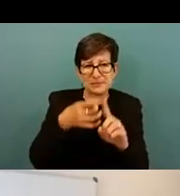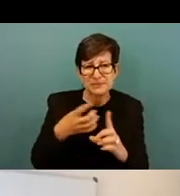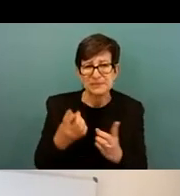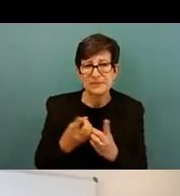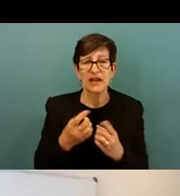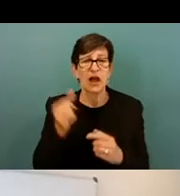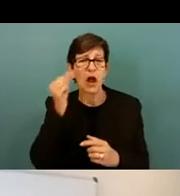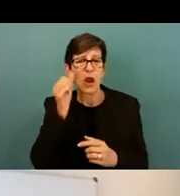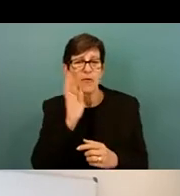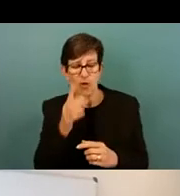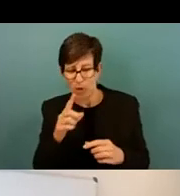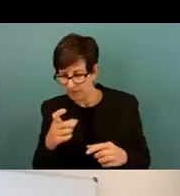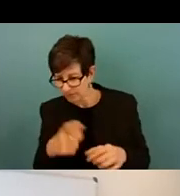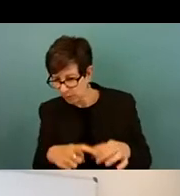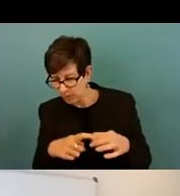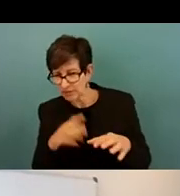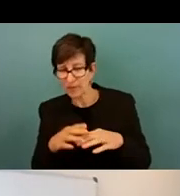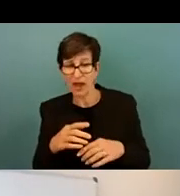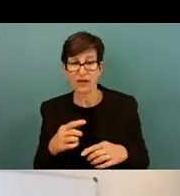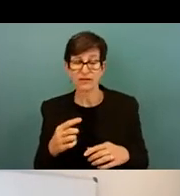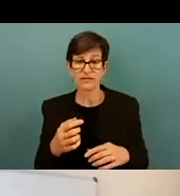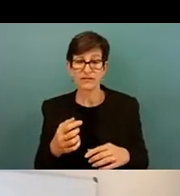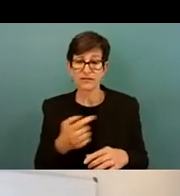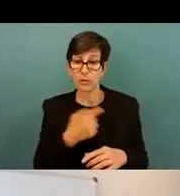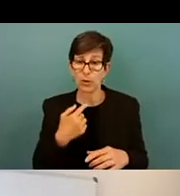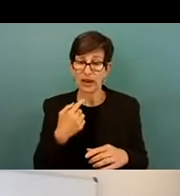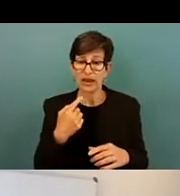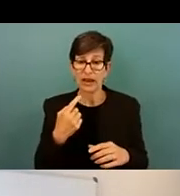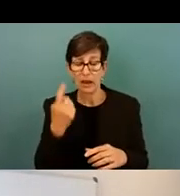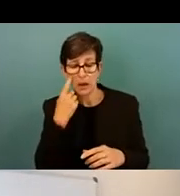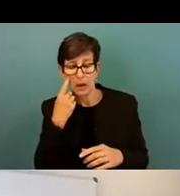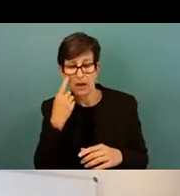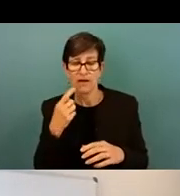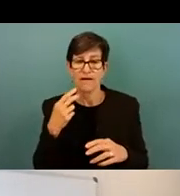there was questions about, did we look at considerations or concerns for people with